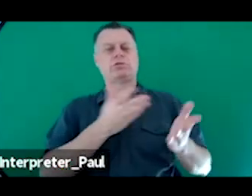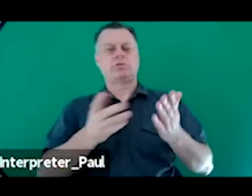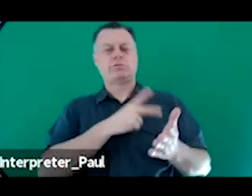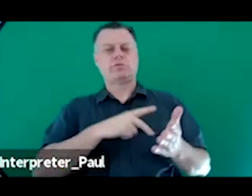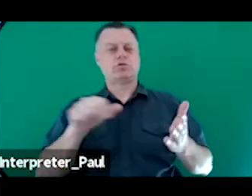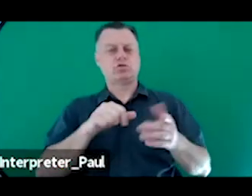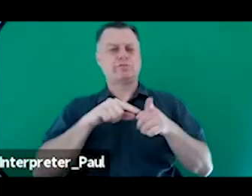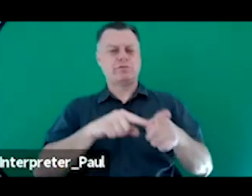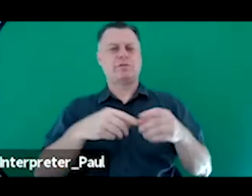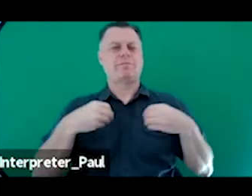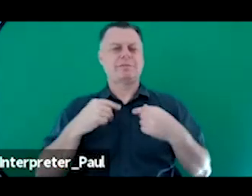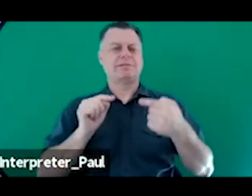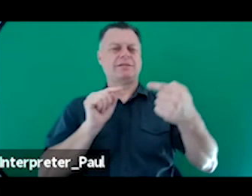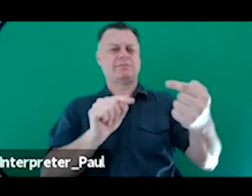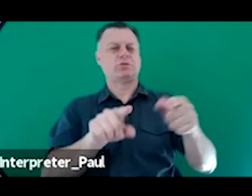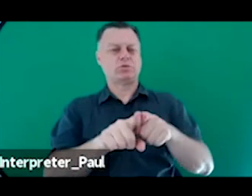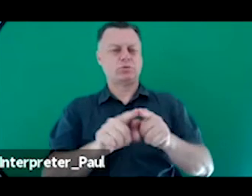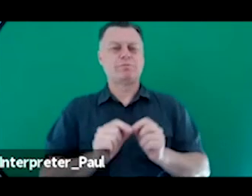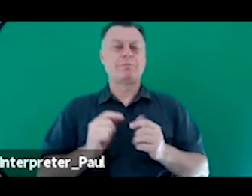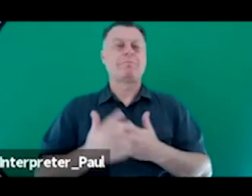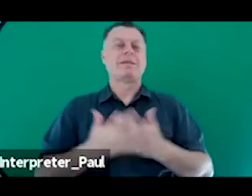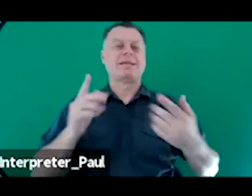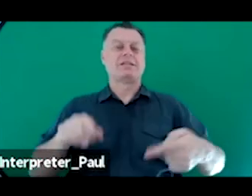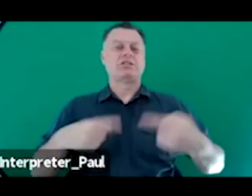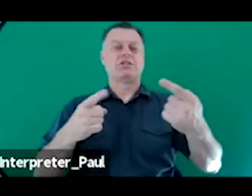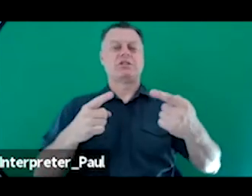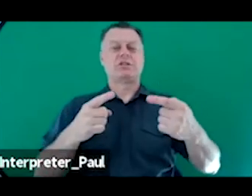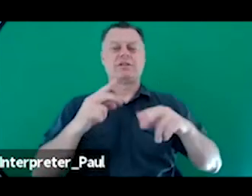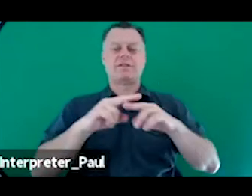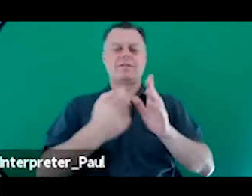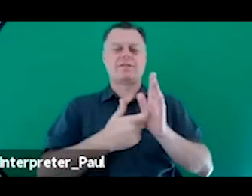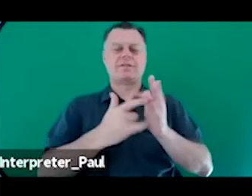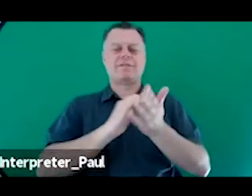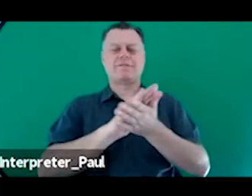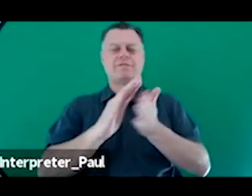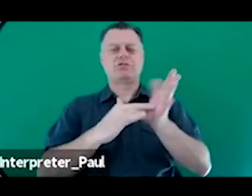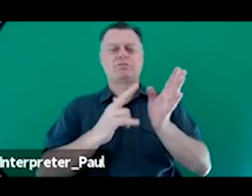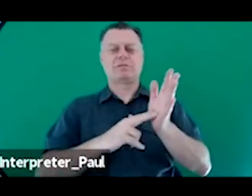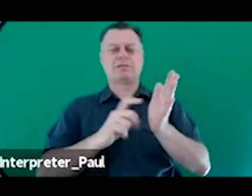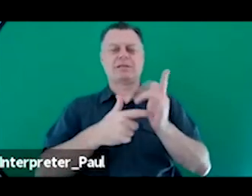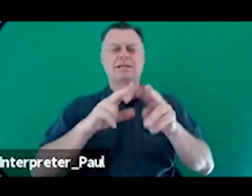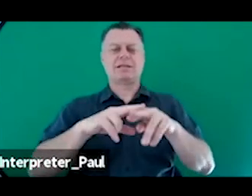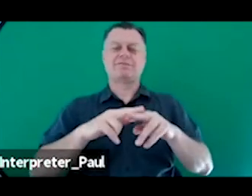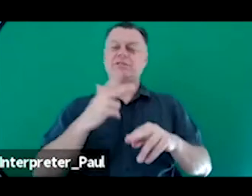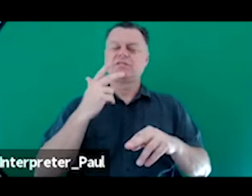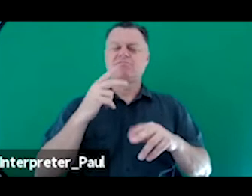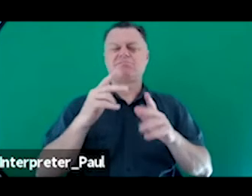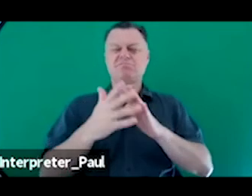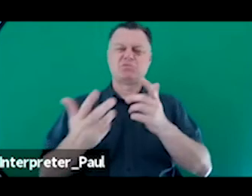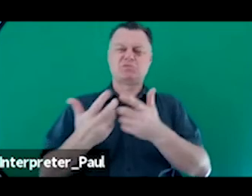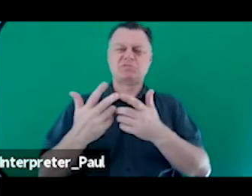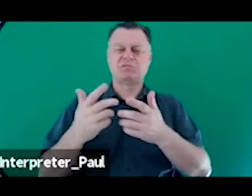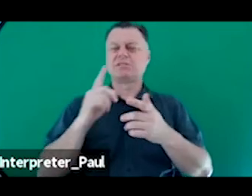one of our big challenges is the freshman cliff. If we take in 2,000 first year students in our